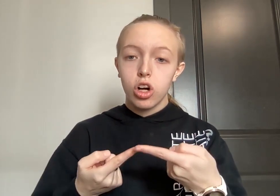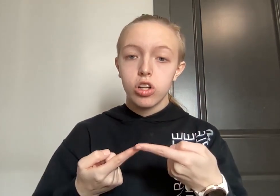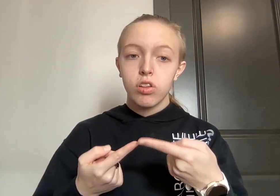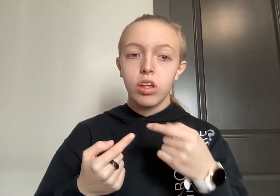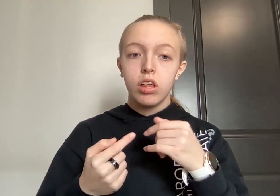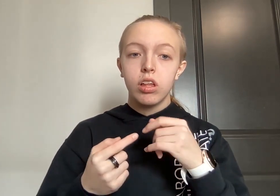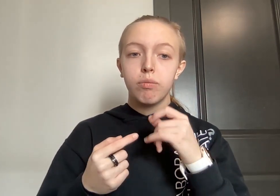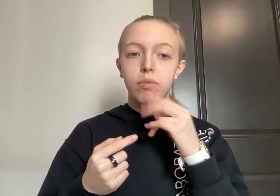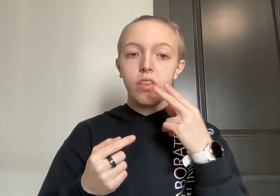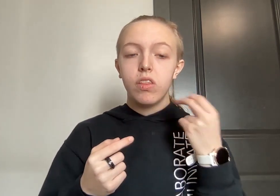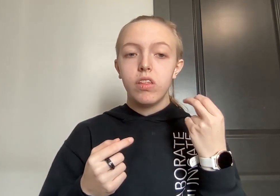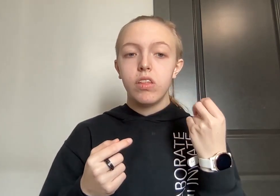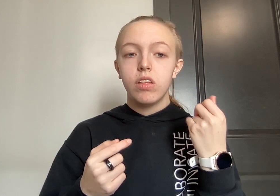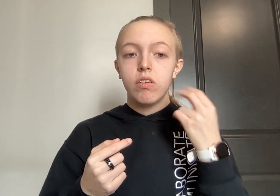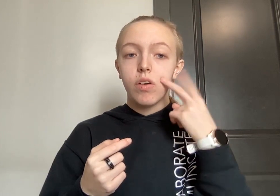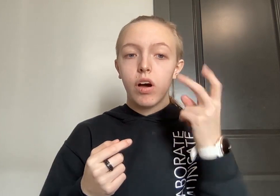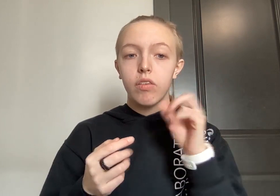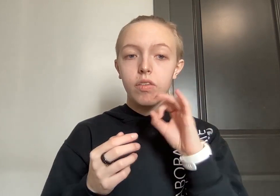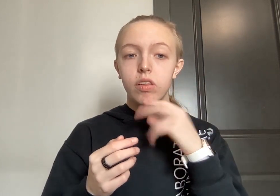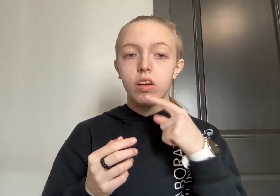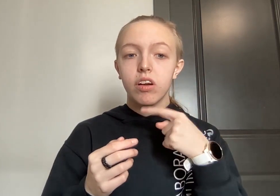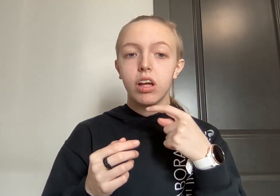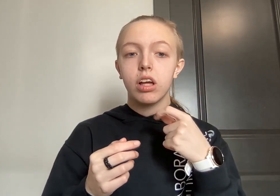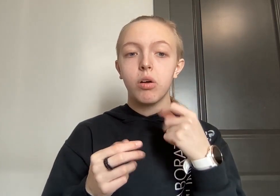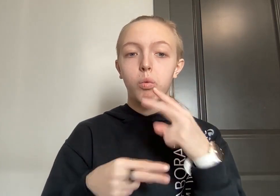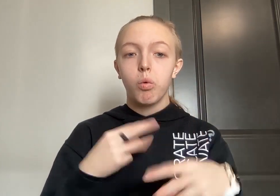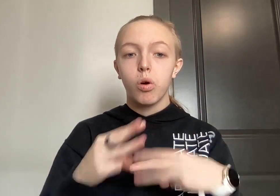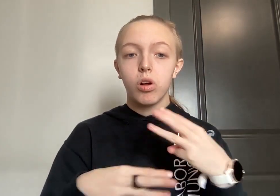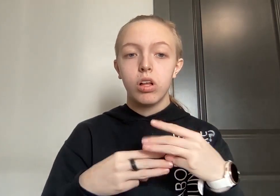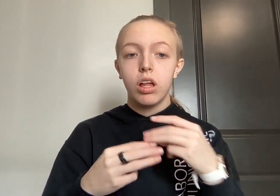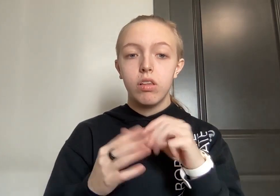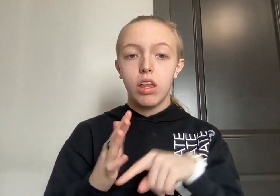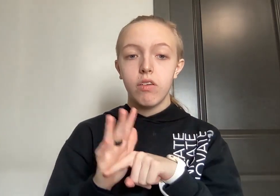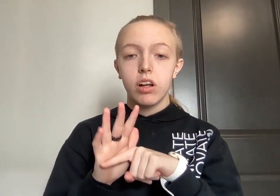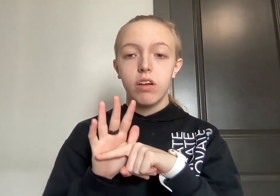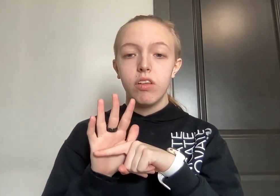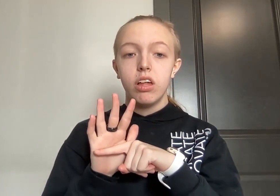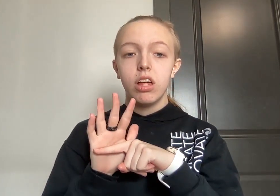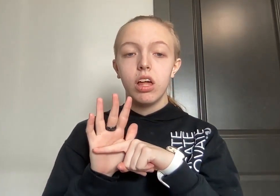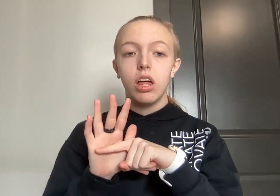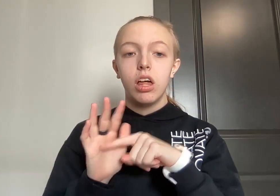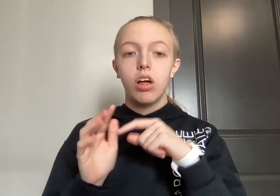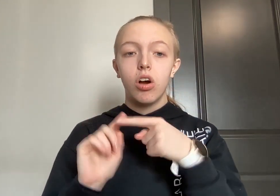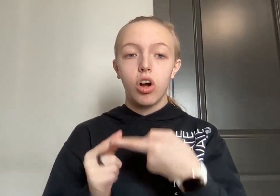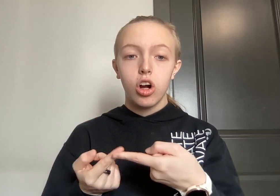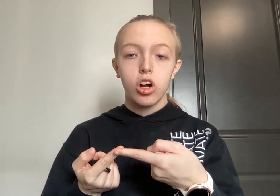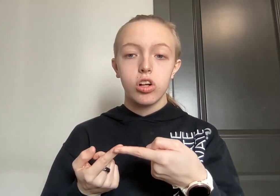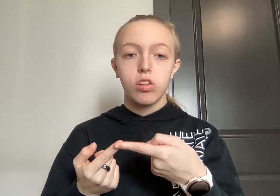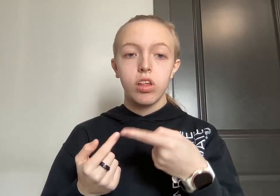hurts the view of the hearing world and negatively hurts